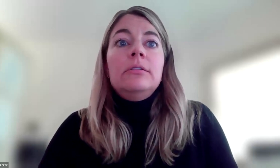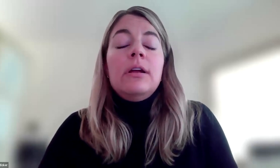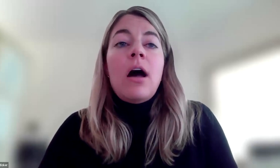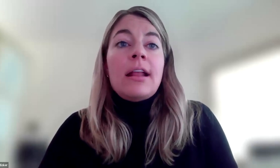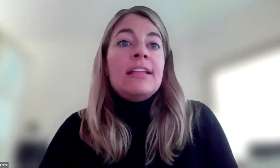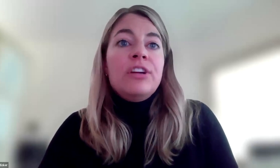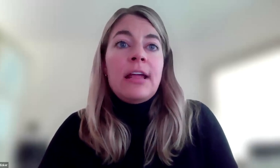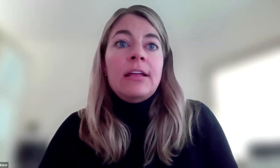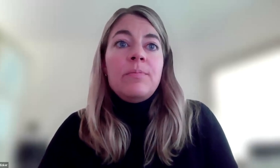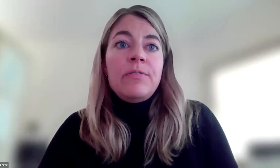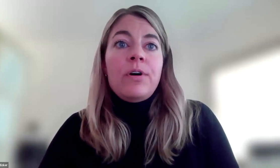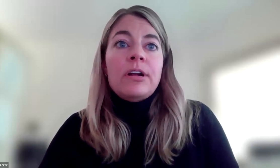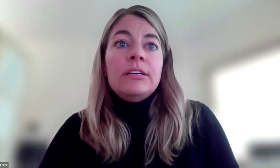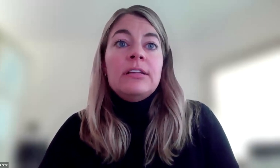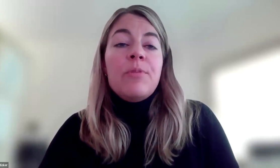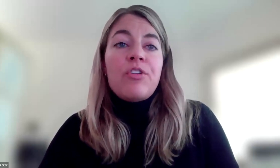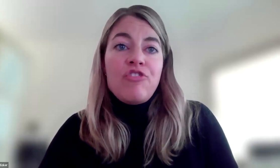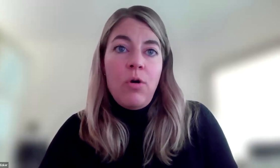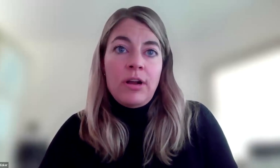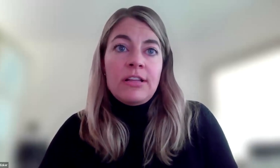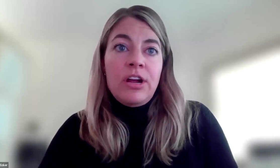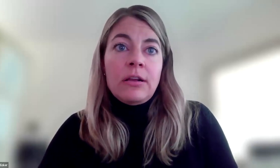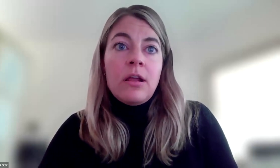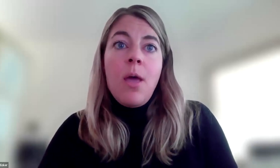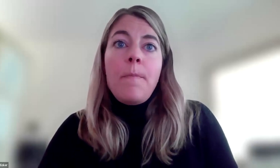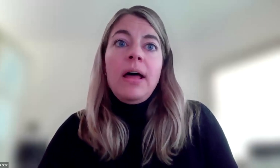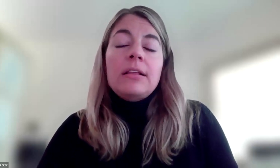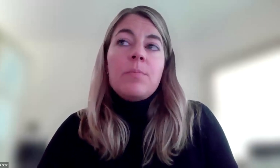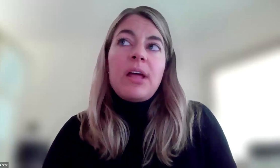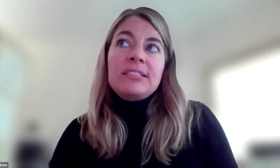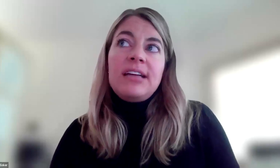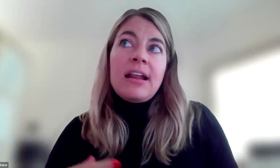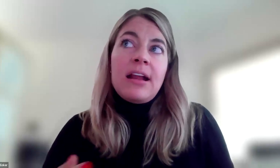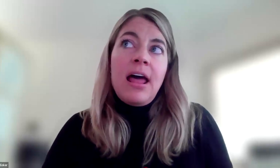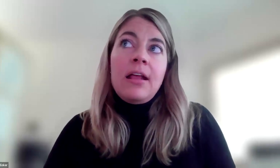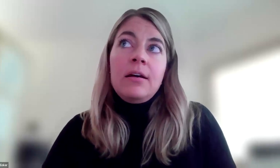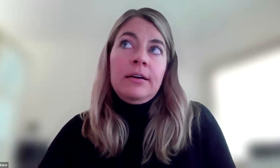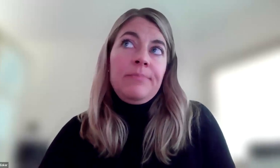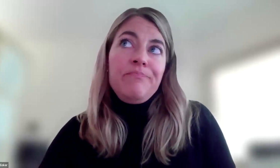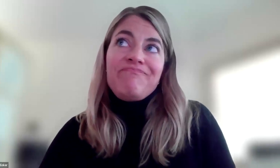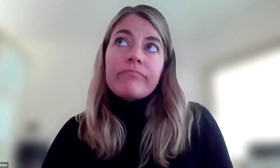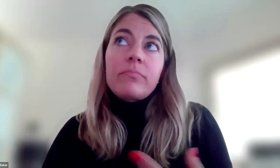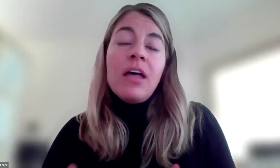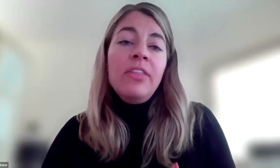he got a (?) Before his immigration court hearing. But because he hadn't had the training or the language skills